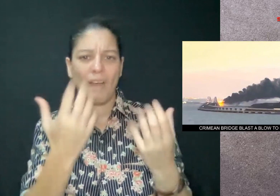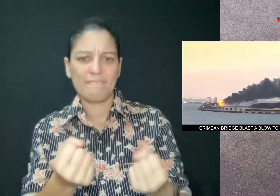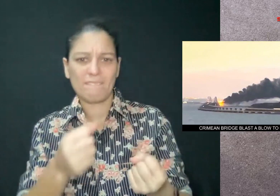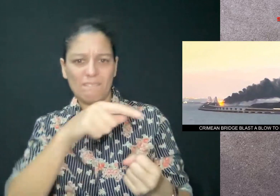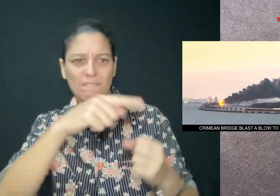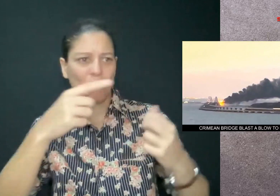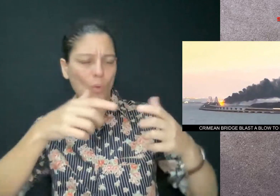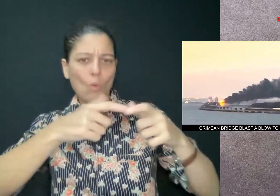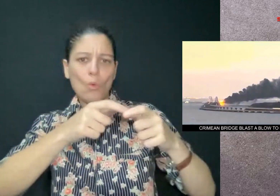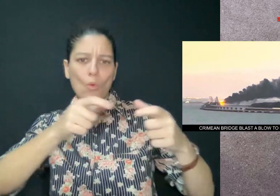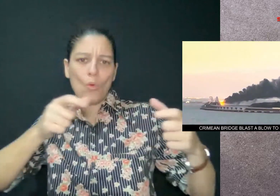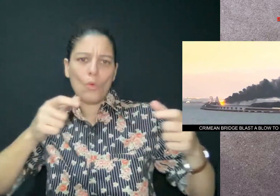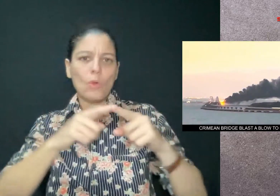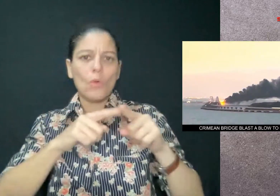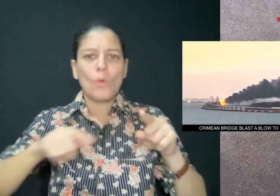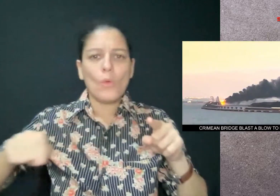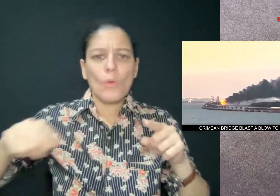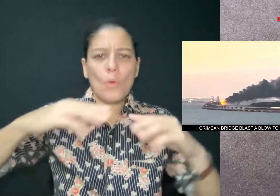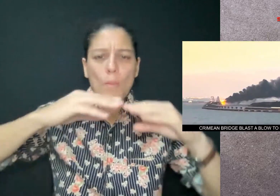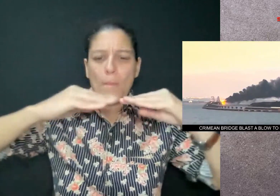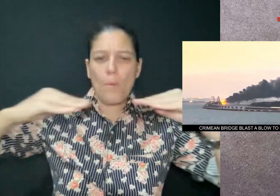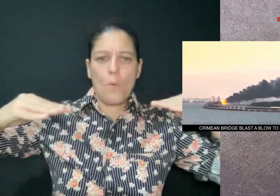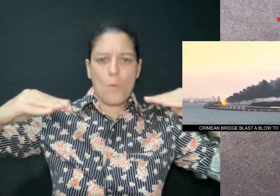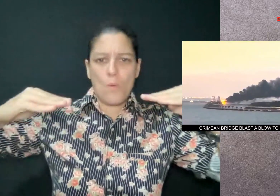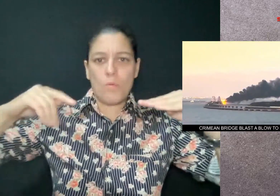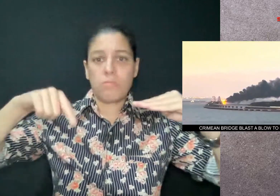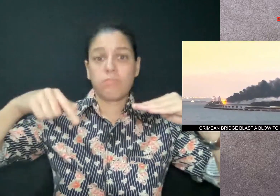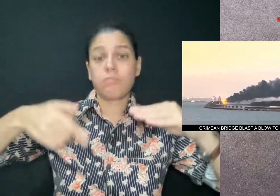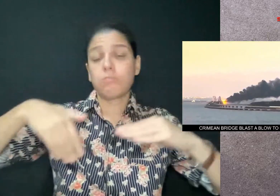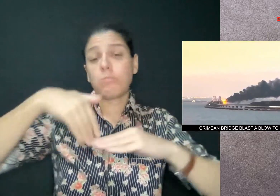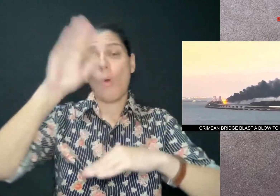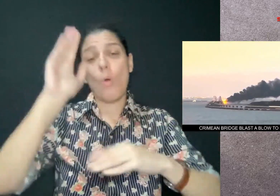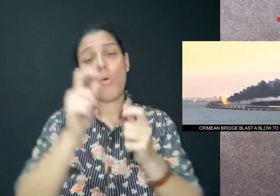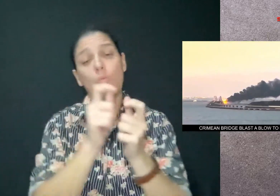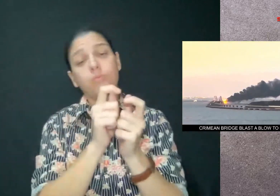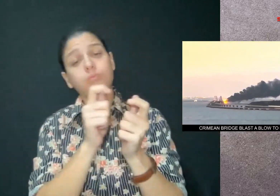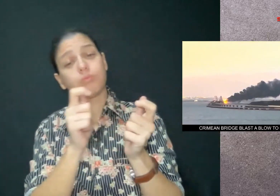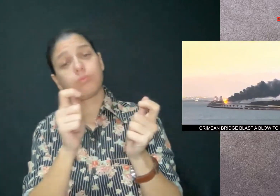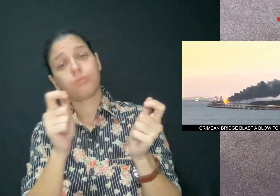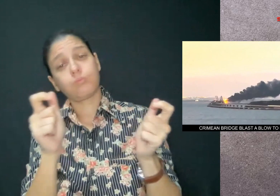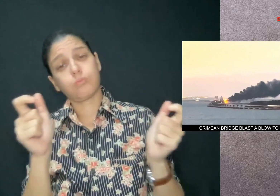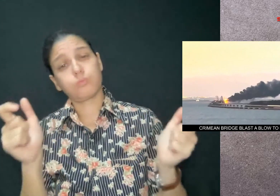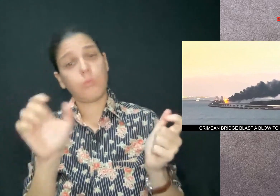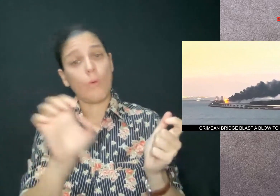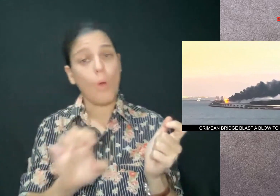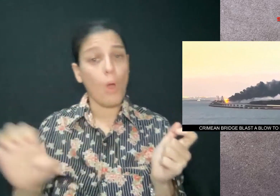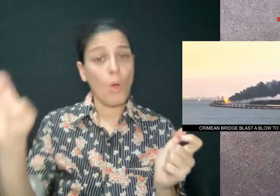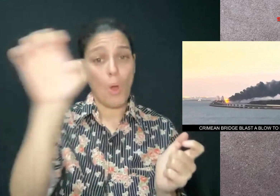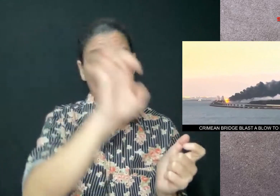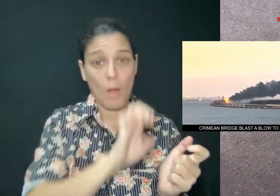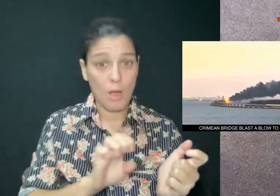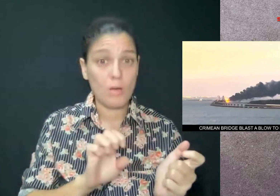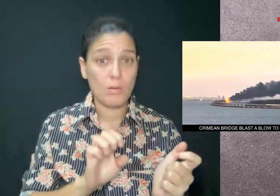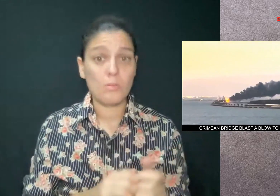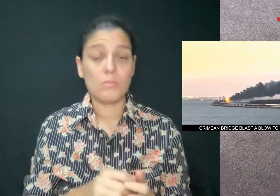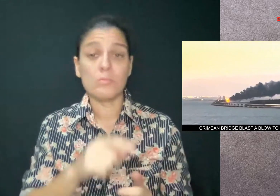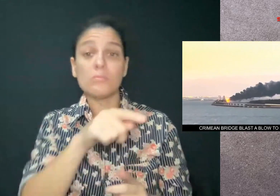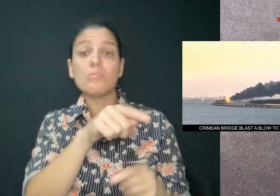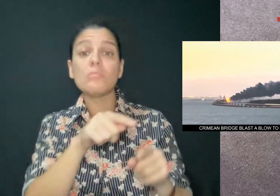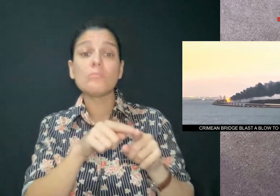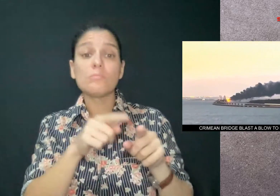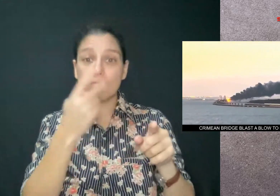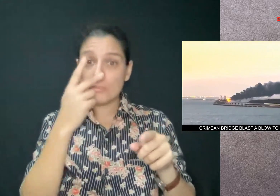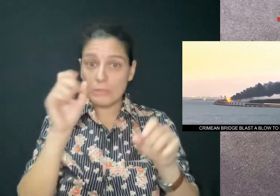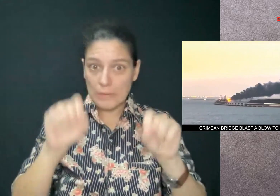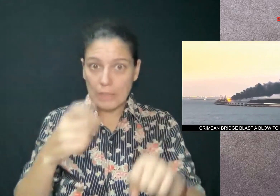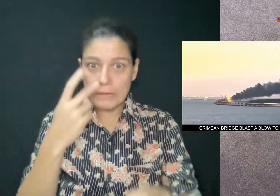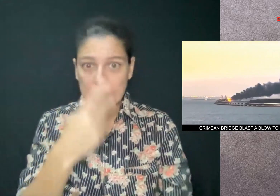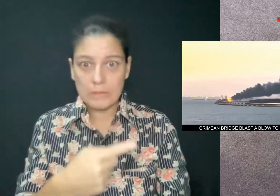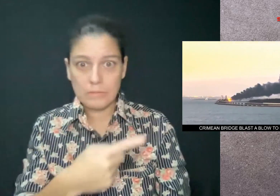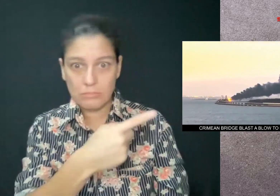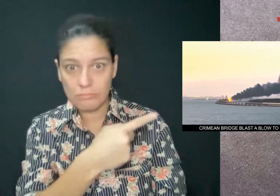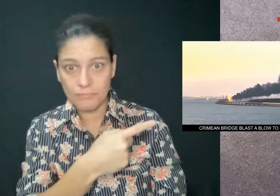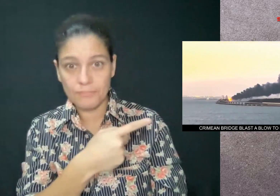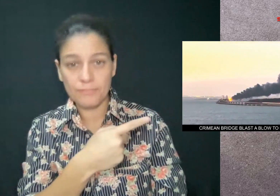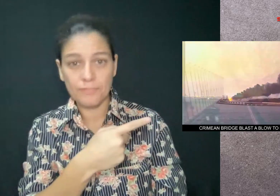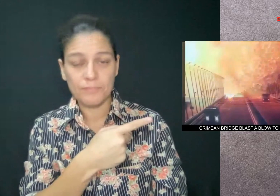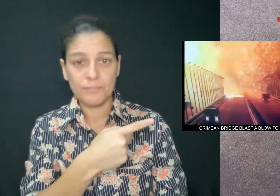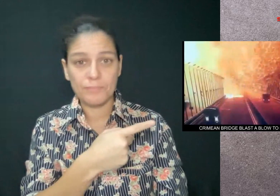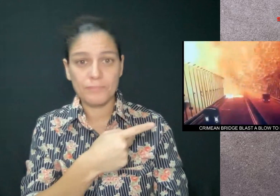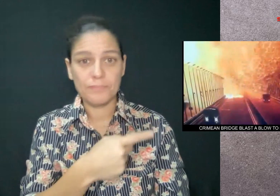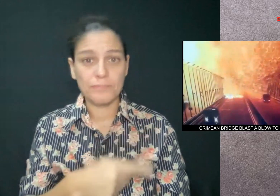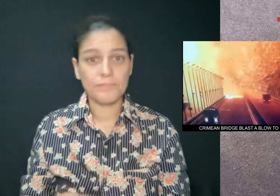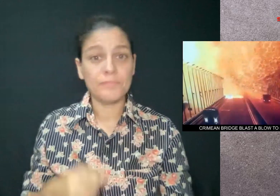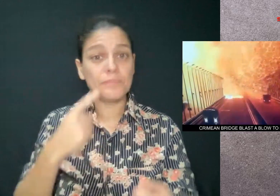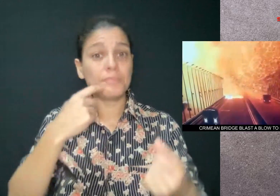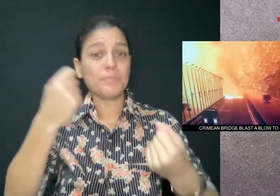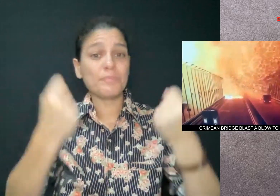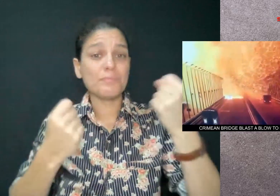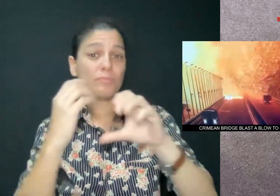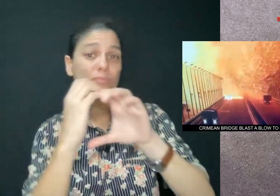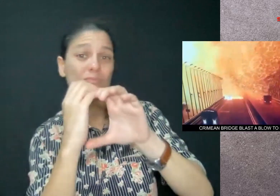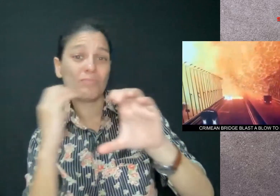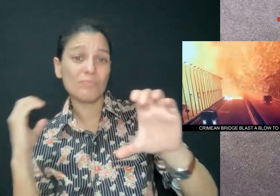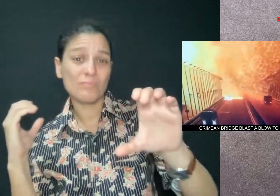Europe's longest bridge to collapse you can see in these photos fuel trucks and